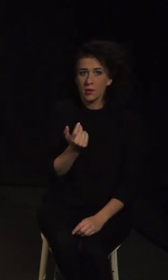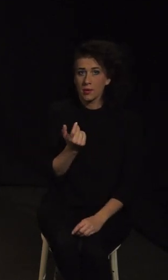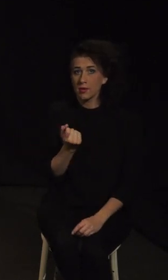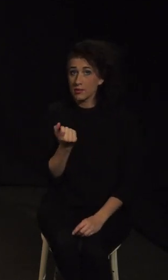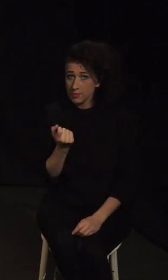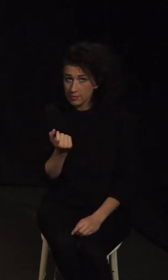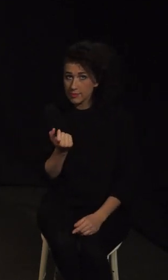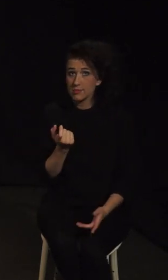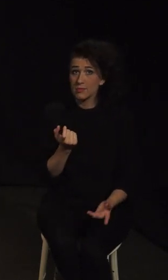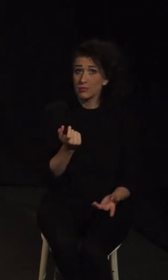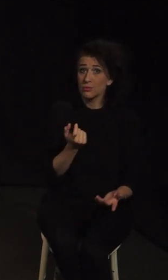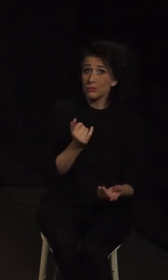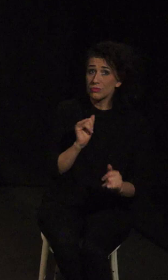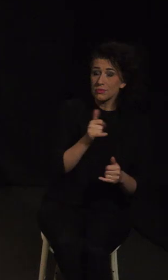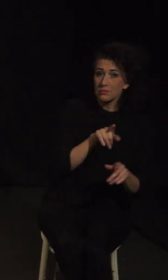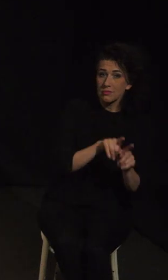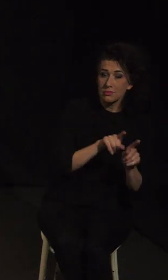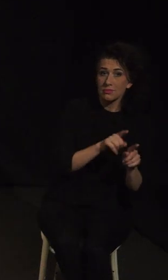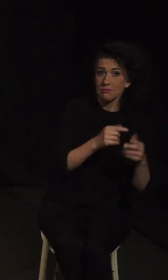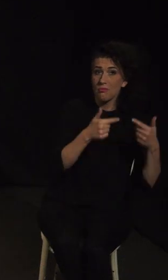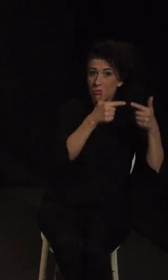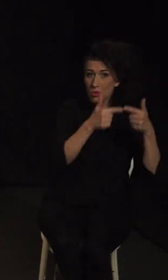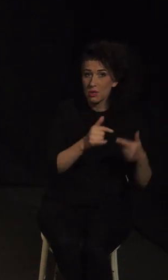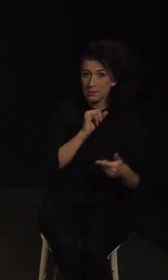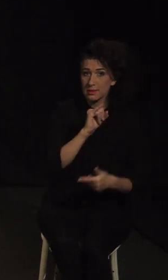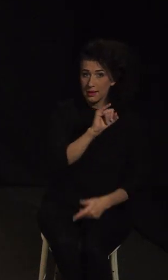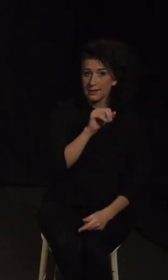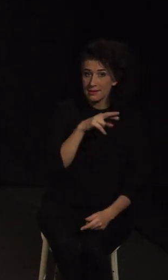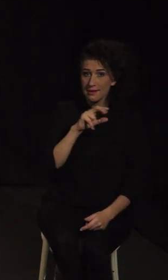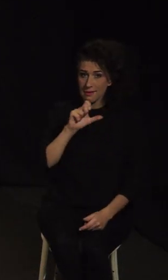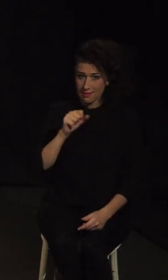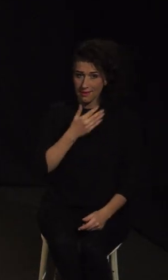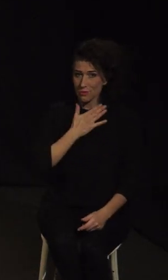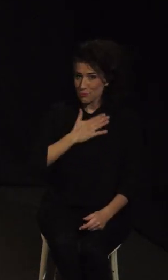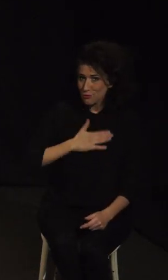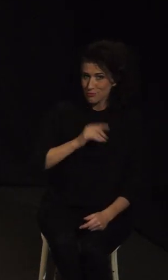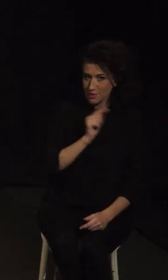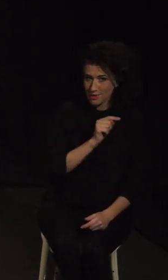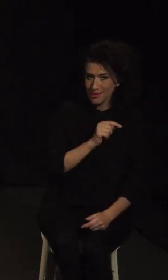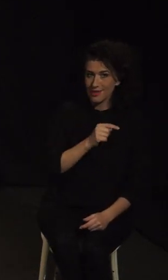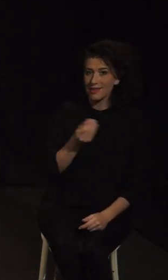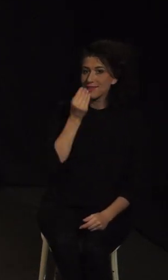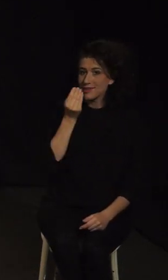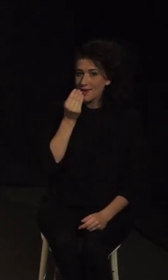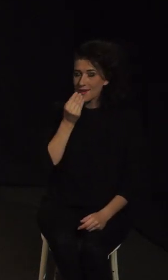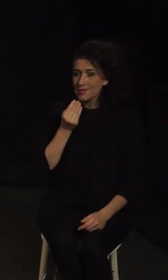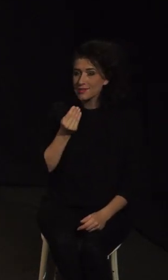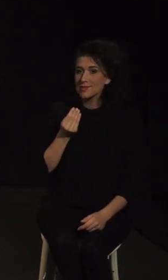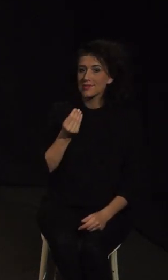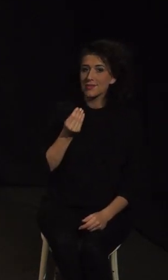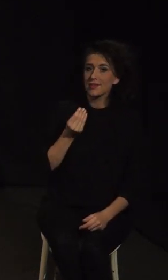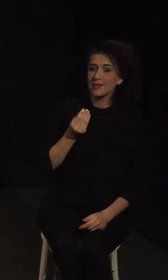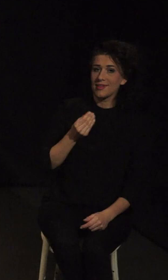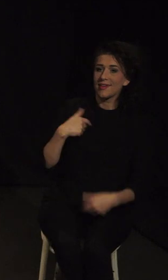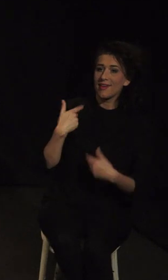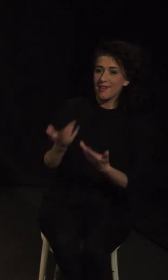As one of Irena's favourite poets wrote about it: "Eat will give us measure, drink will give us rhythm."